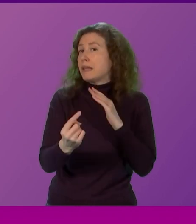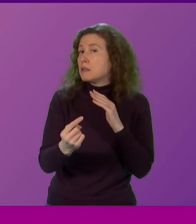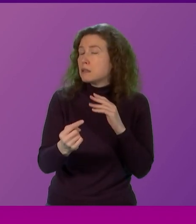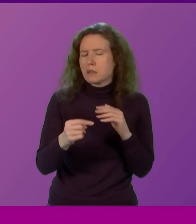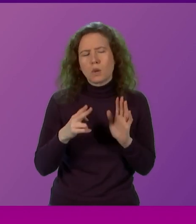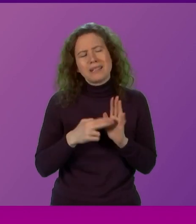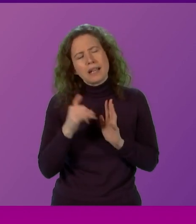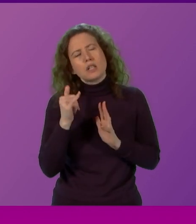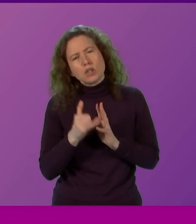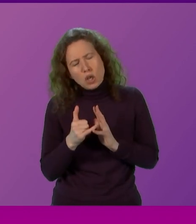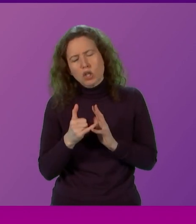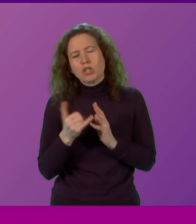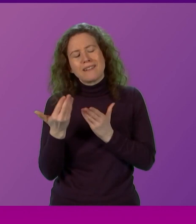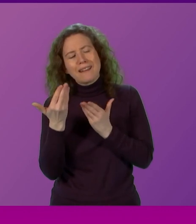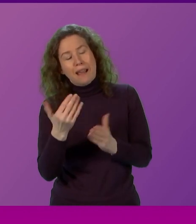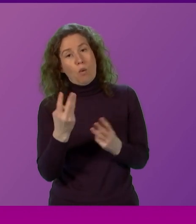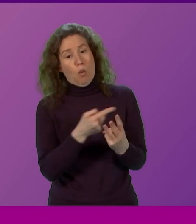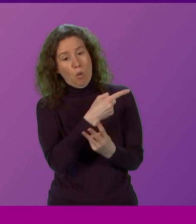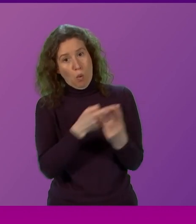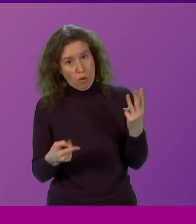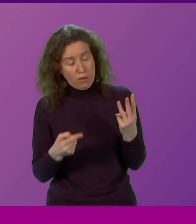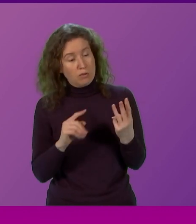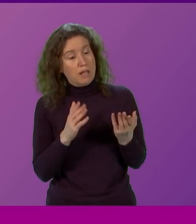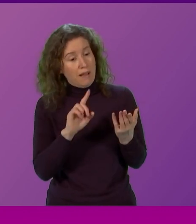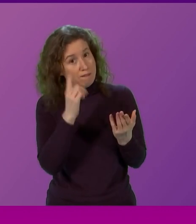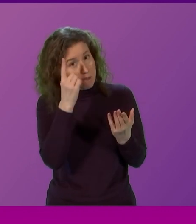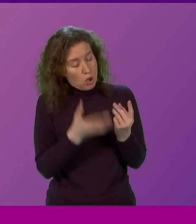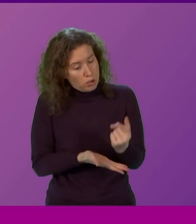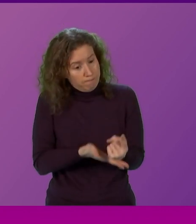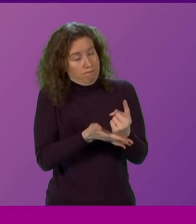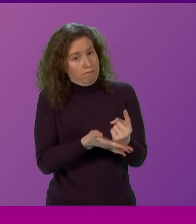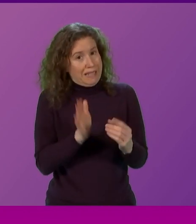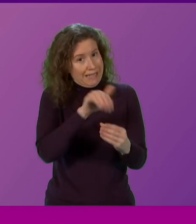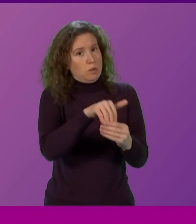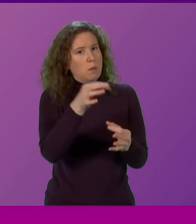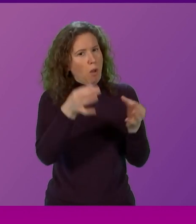Nicola Sturgeon gave all of those candidates their first steps up in politics.